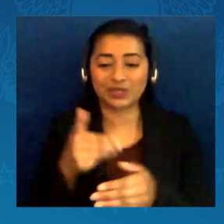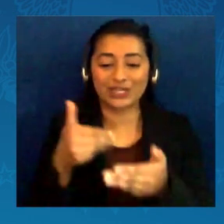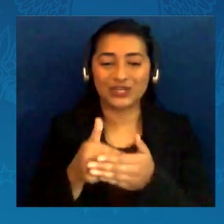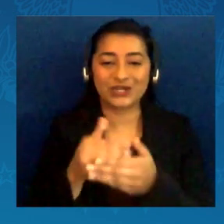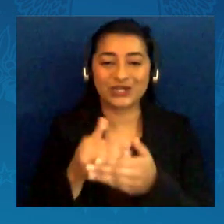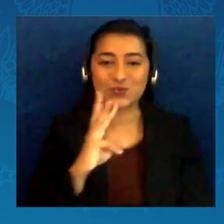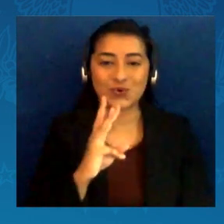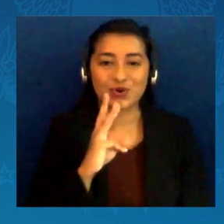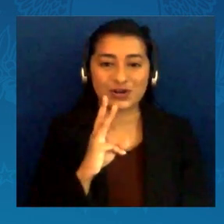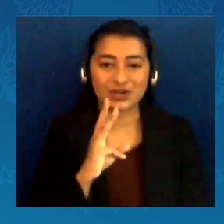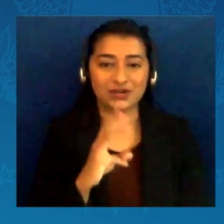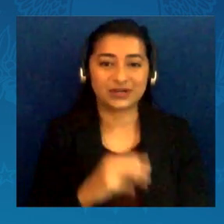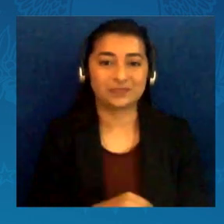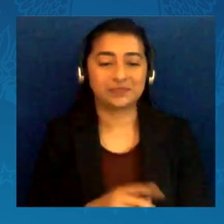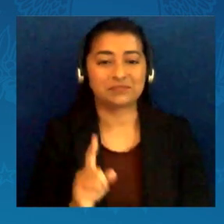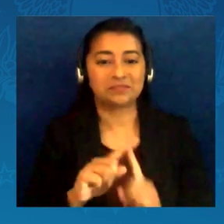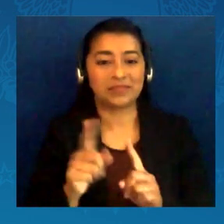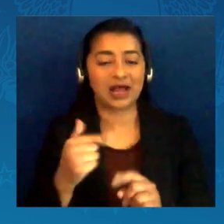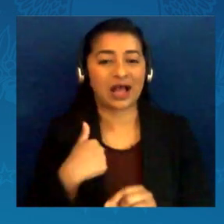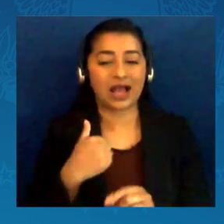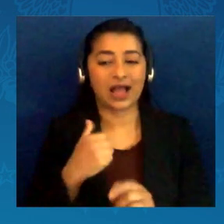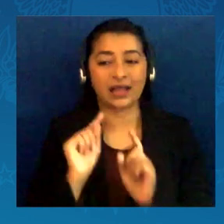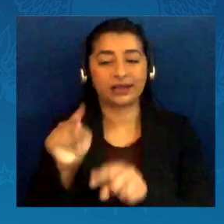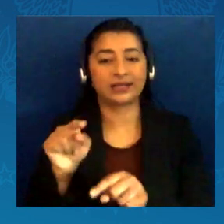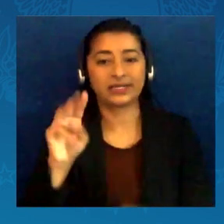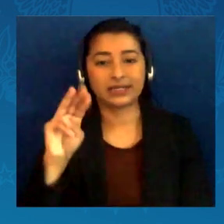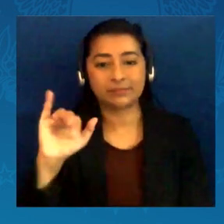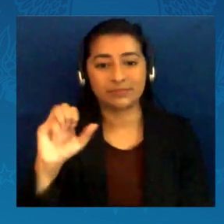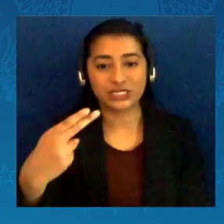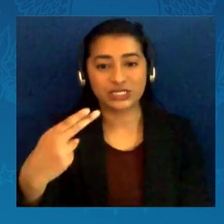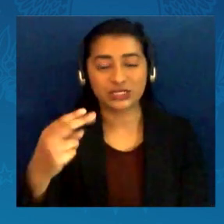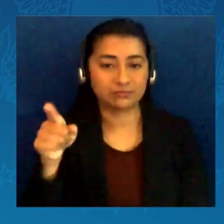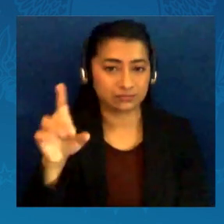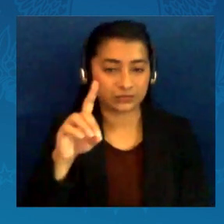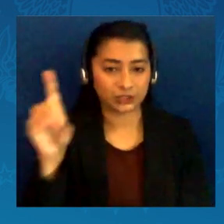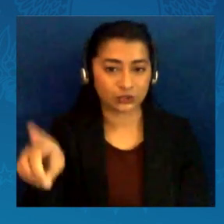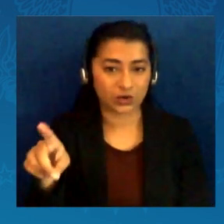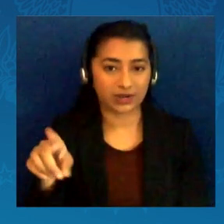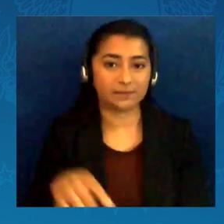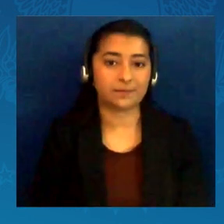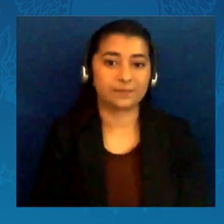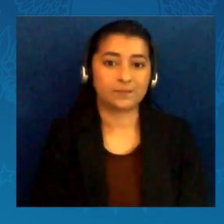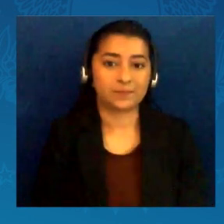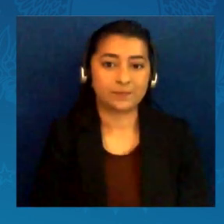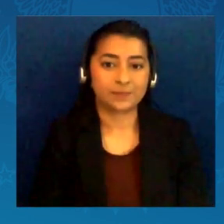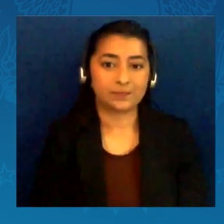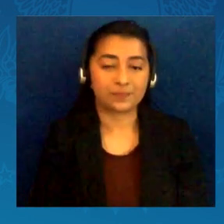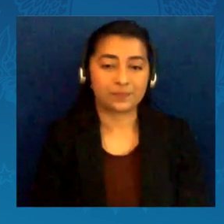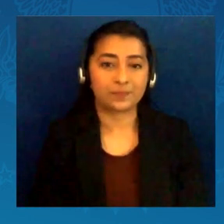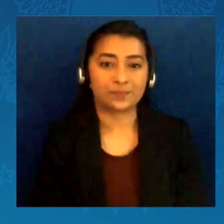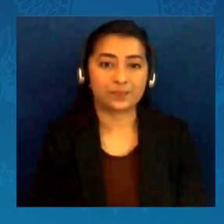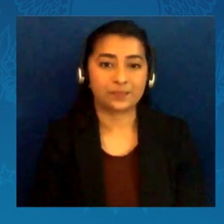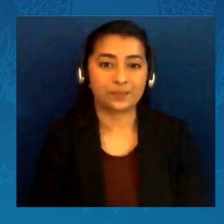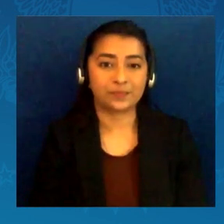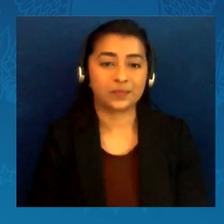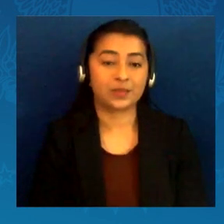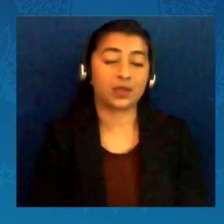but I was in Michigan, in Detroit and won. OK, let's talk about water and the whole spectrum of water,